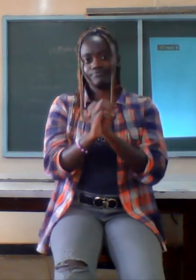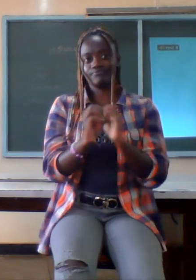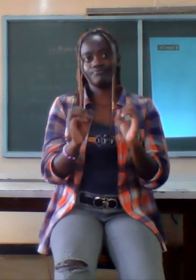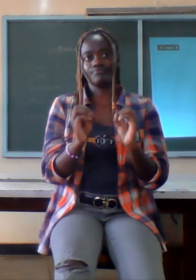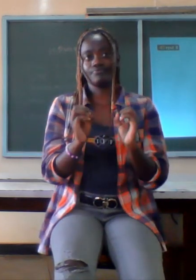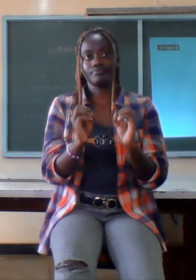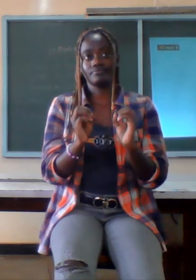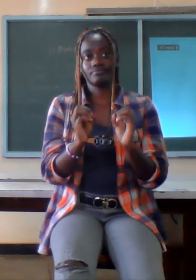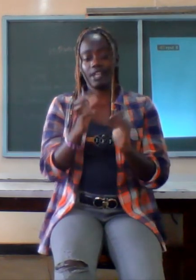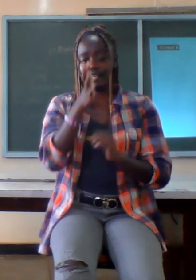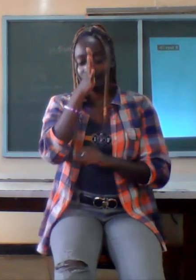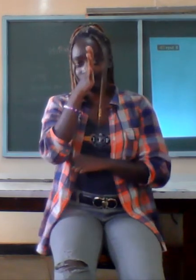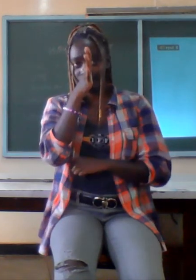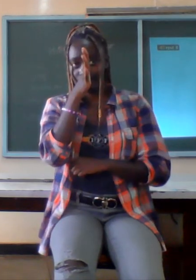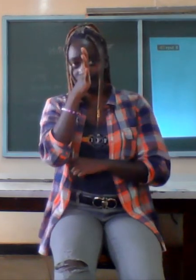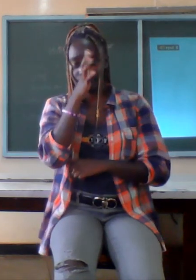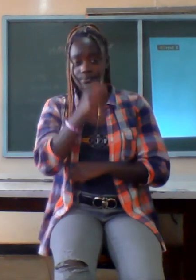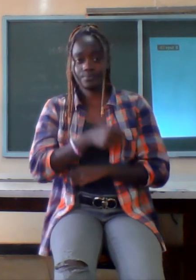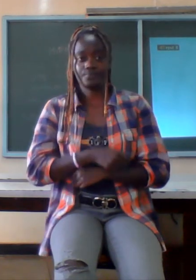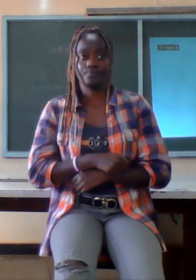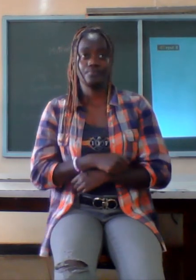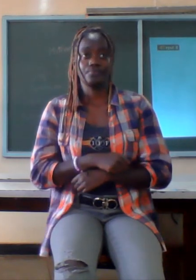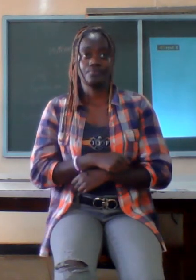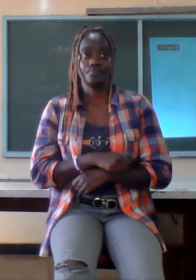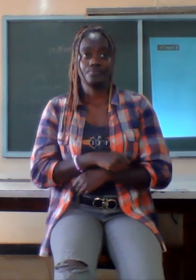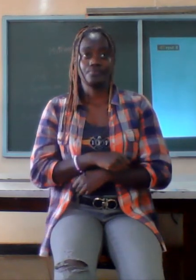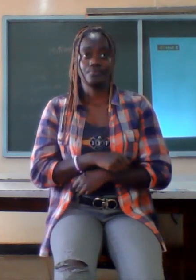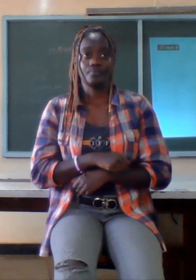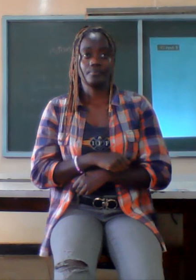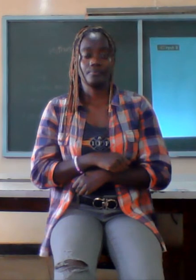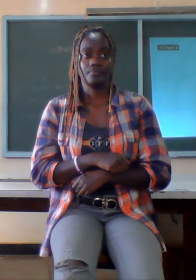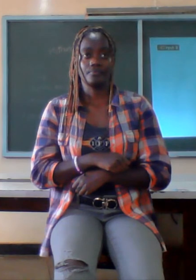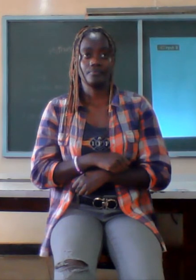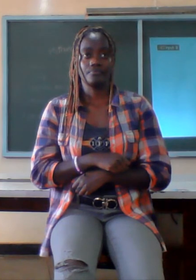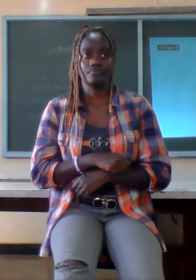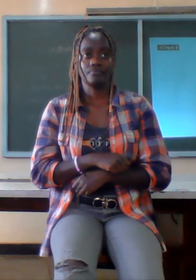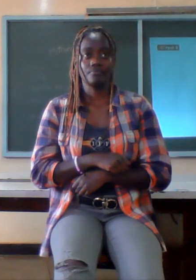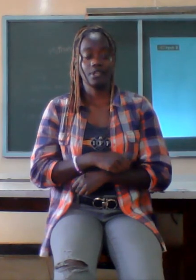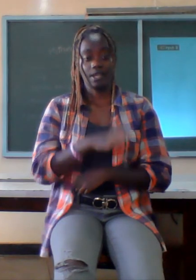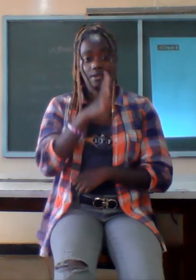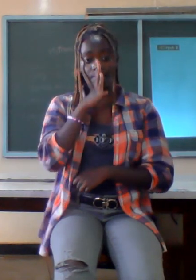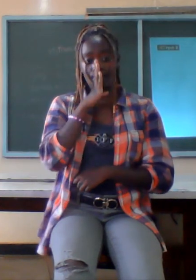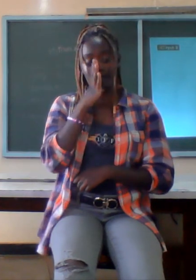cheating being ready to fight to maintain your marriage